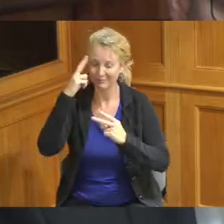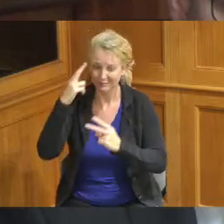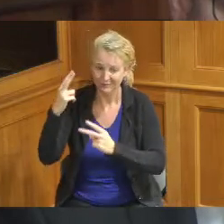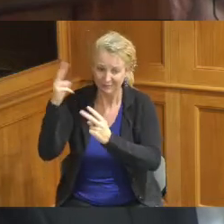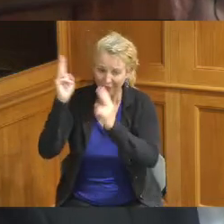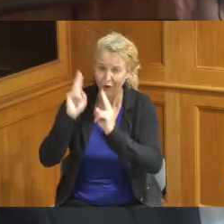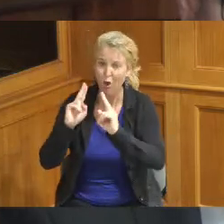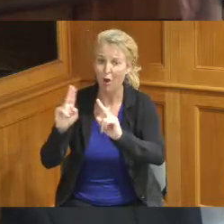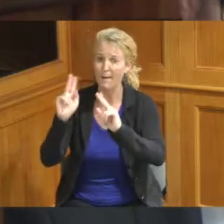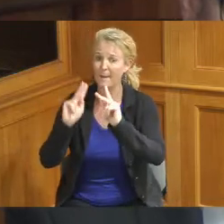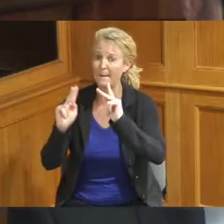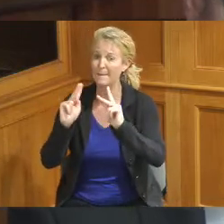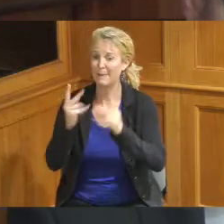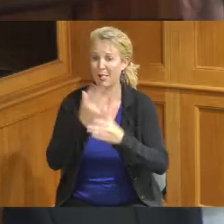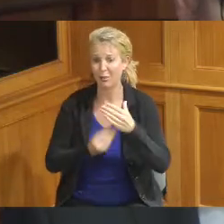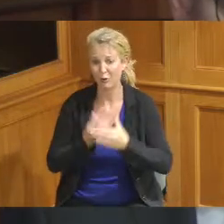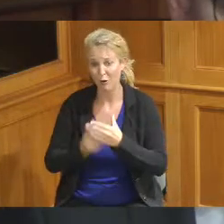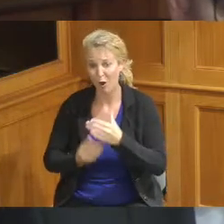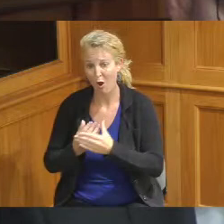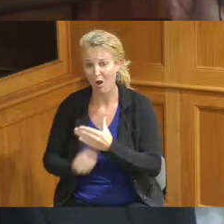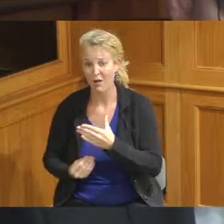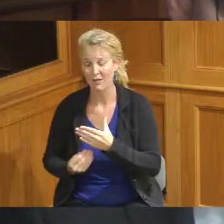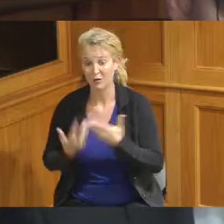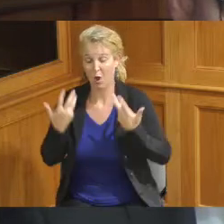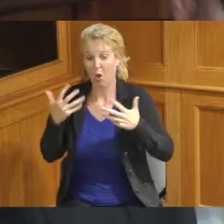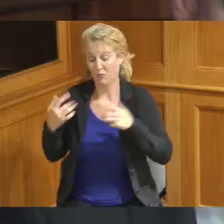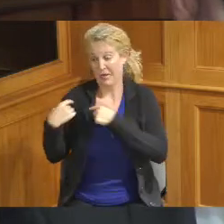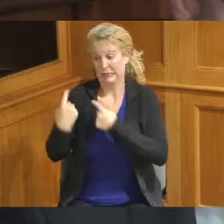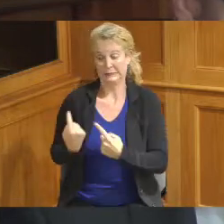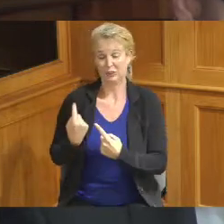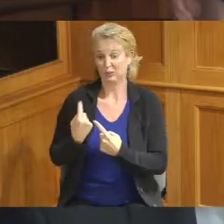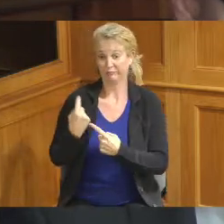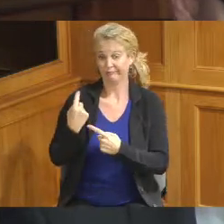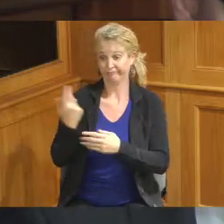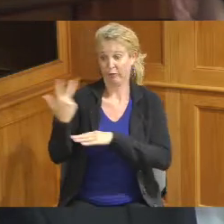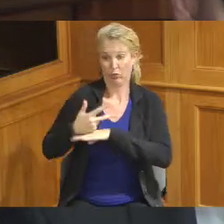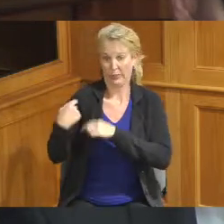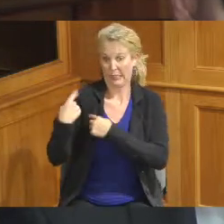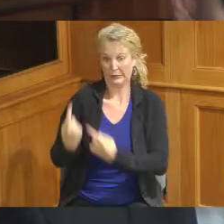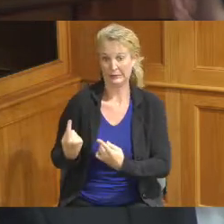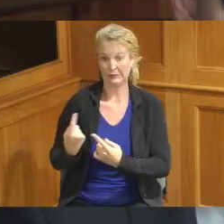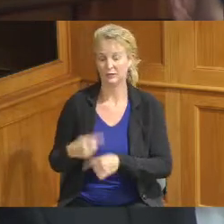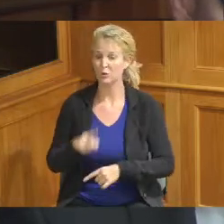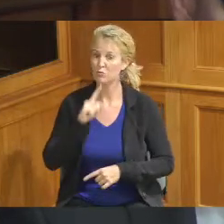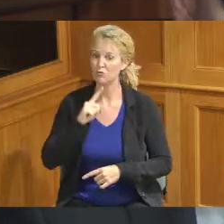that have lost their lives in this conflict already and so as I say it was very somber